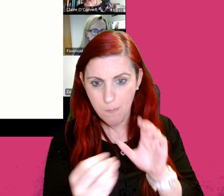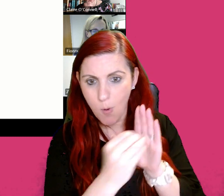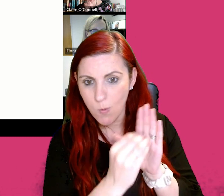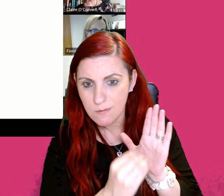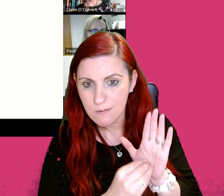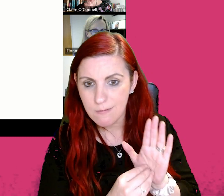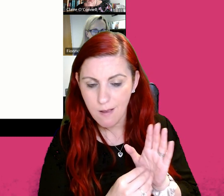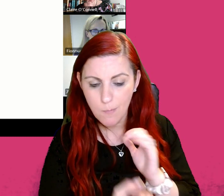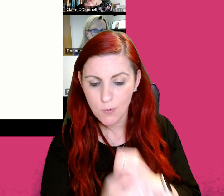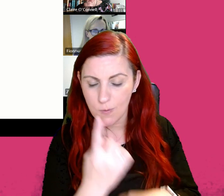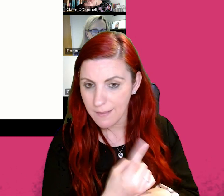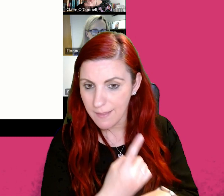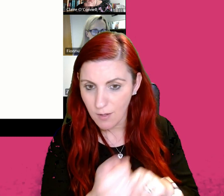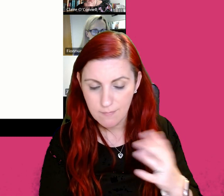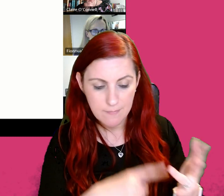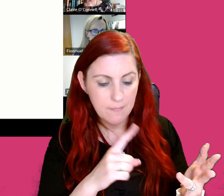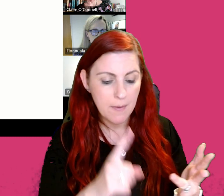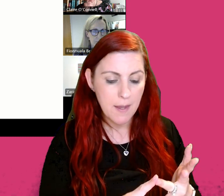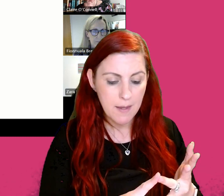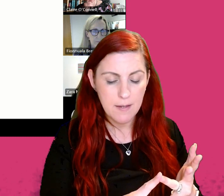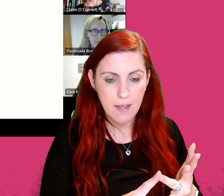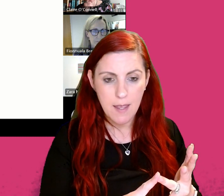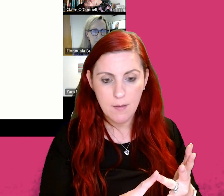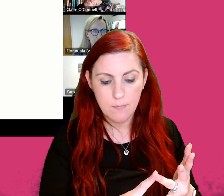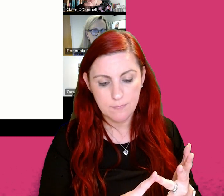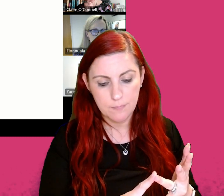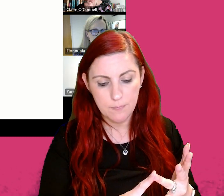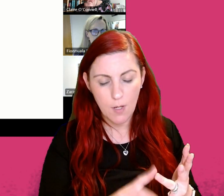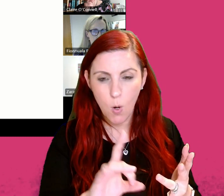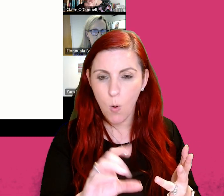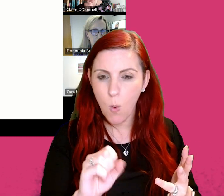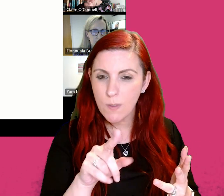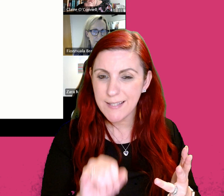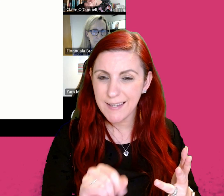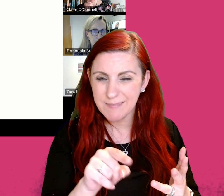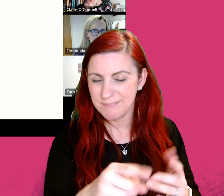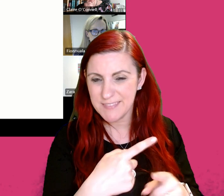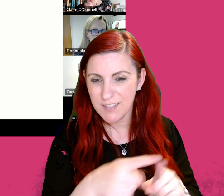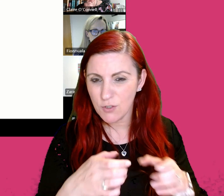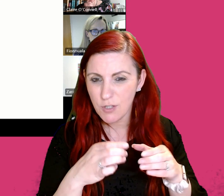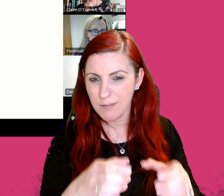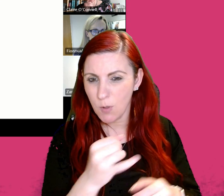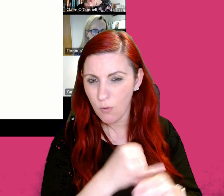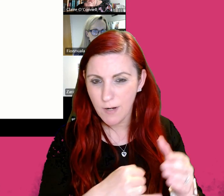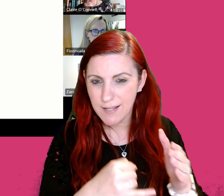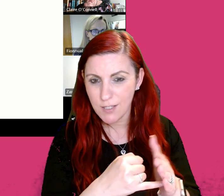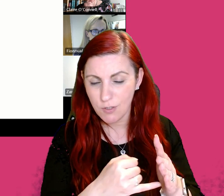Charities and patient organizations such as iosi um have a dedicated training program that link uh